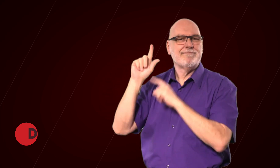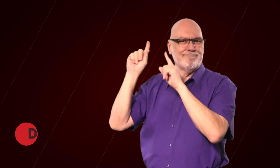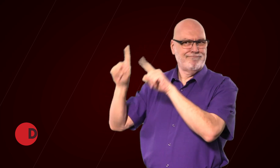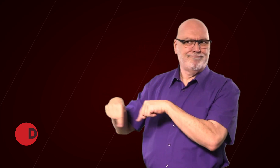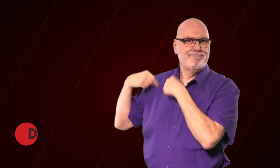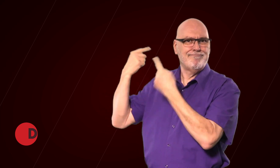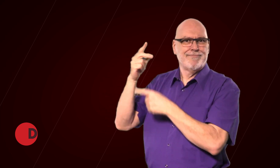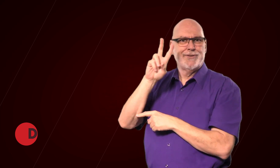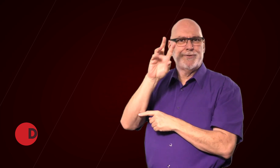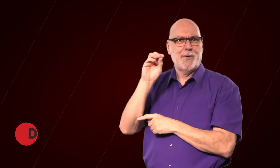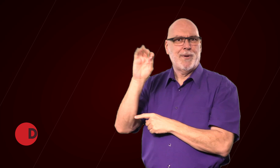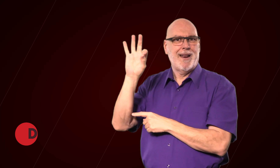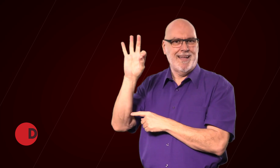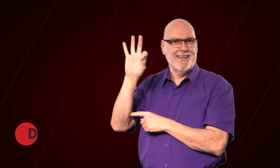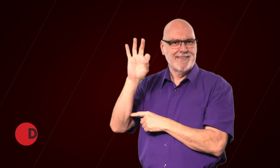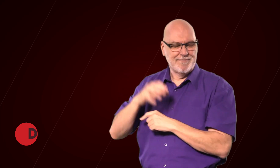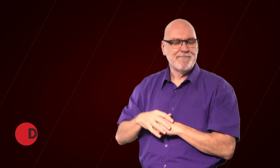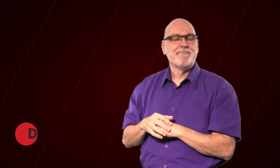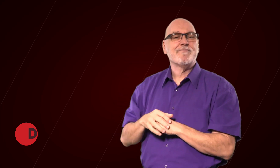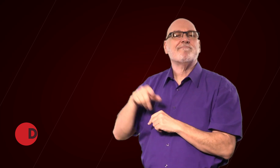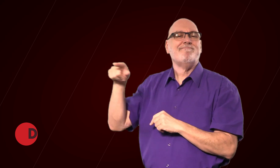caucus since 2009.